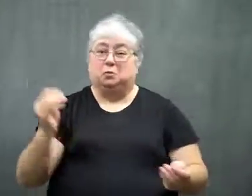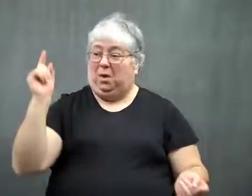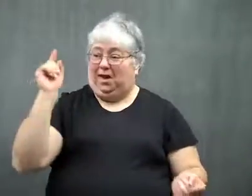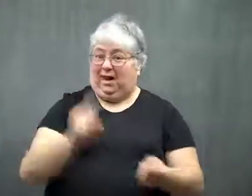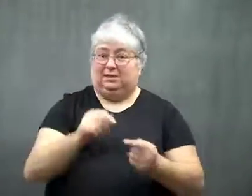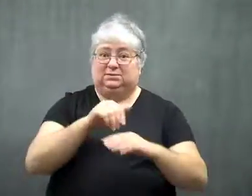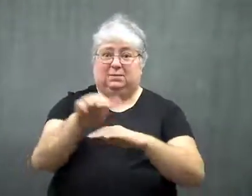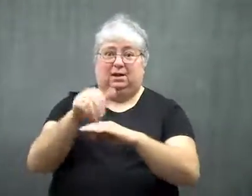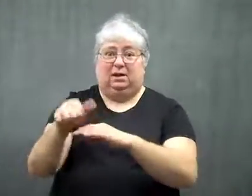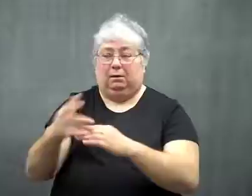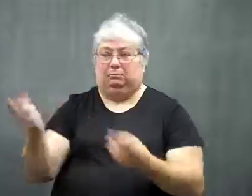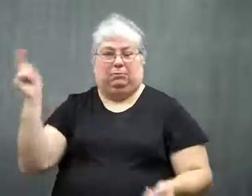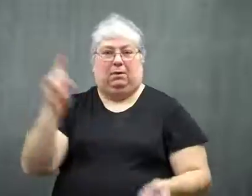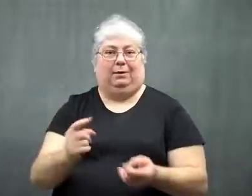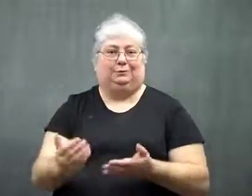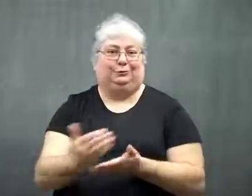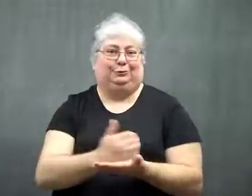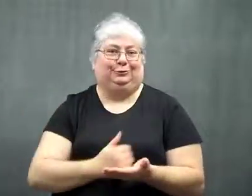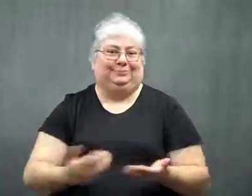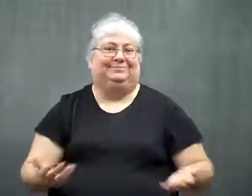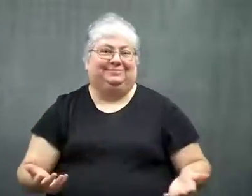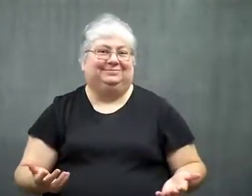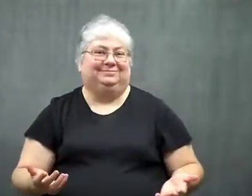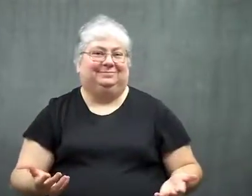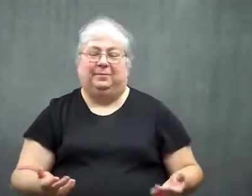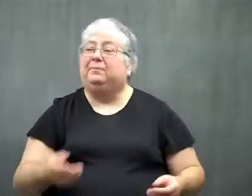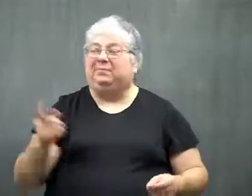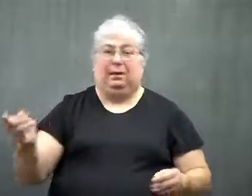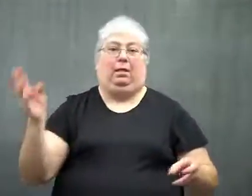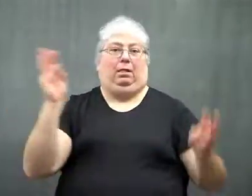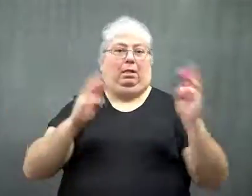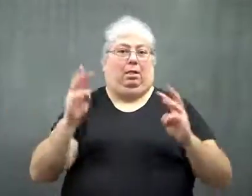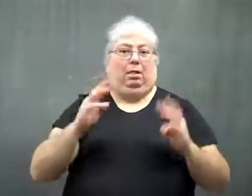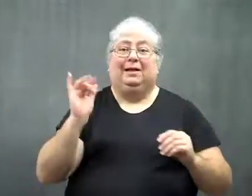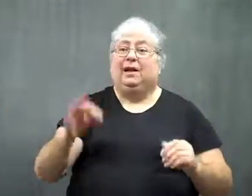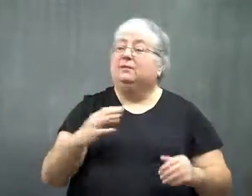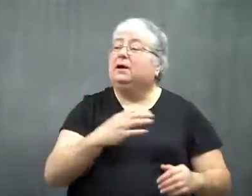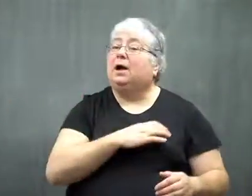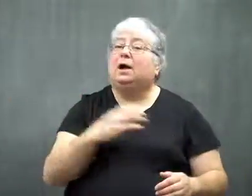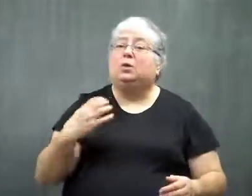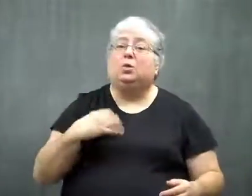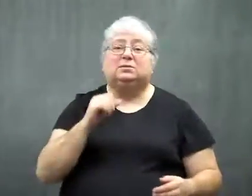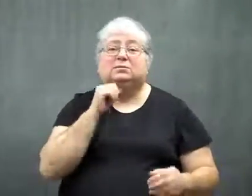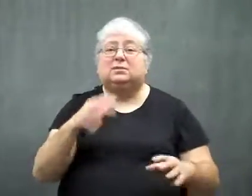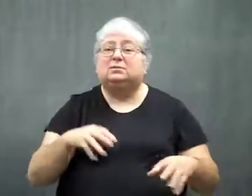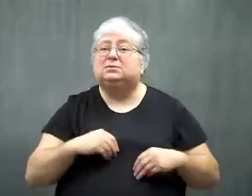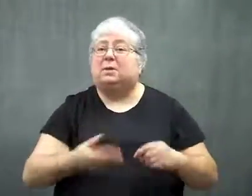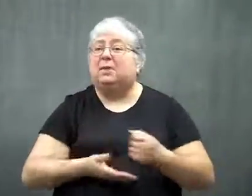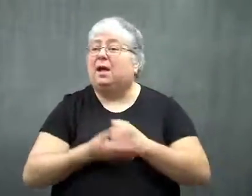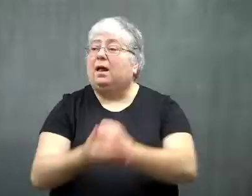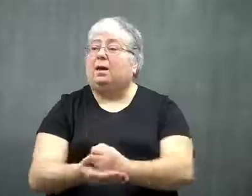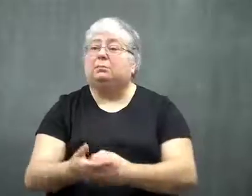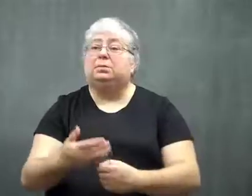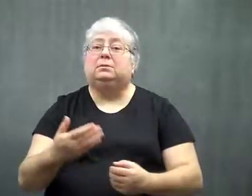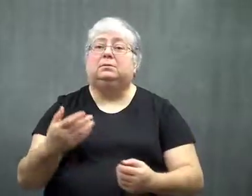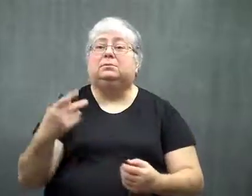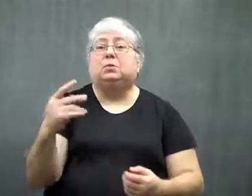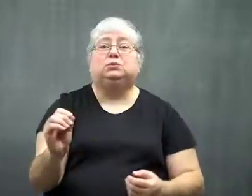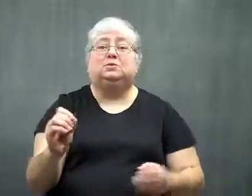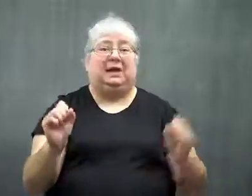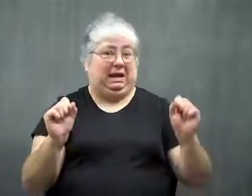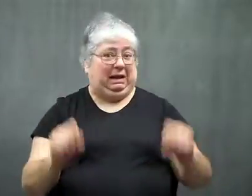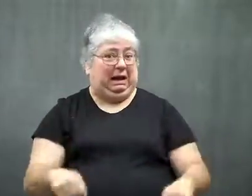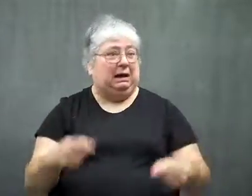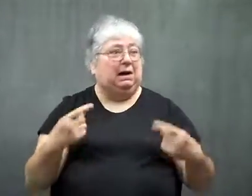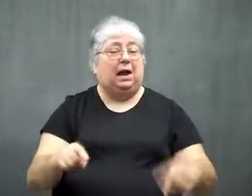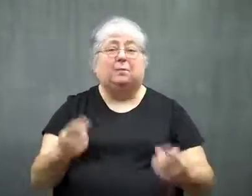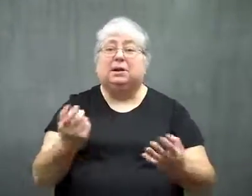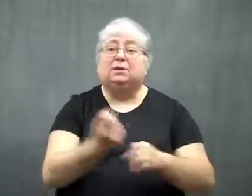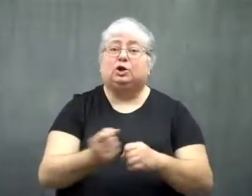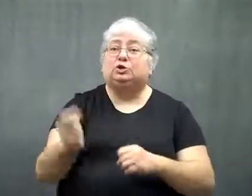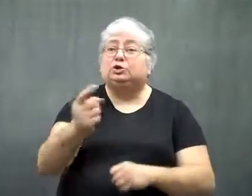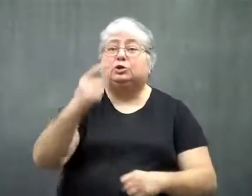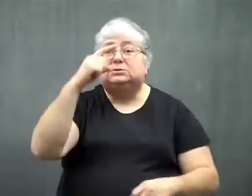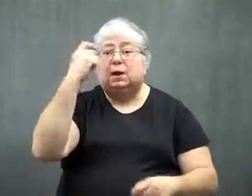The less people mail letters, the less the Post Office earns.